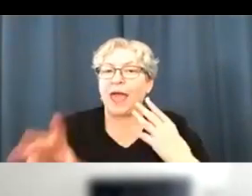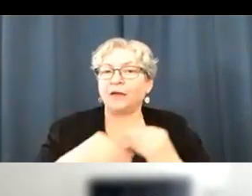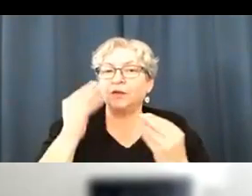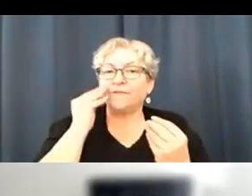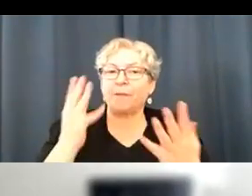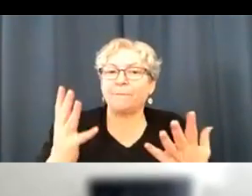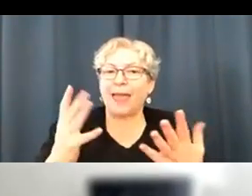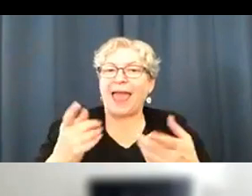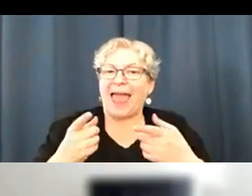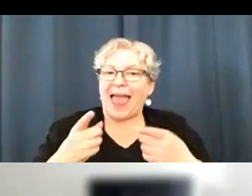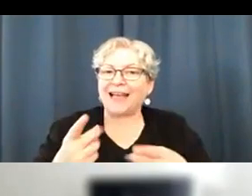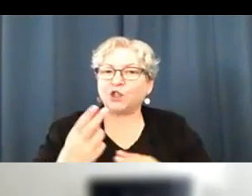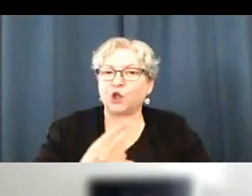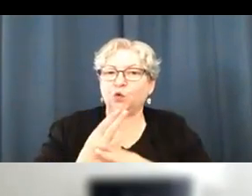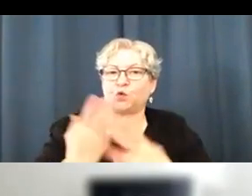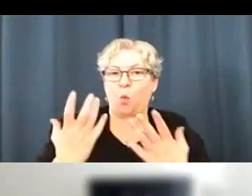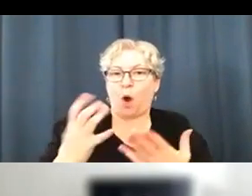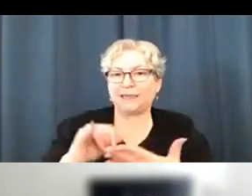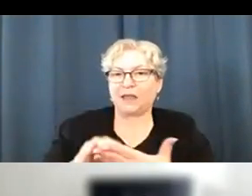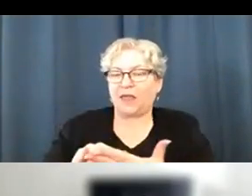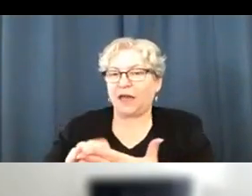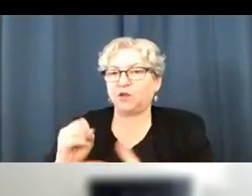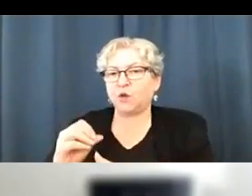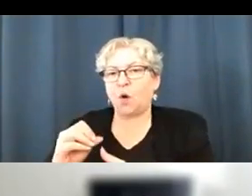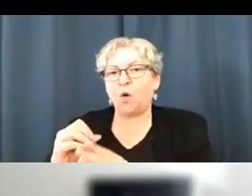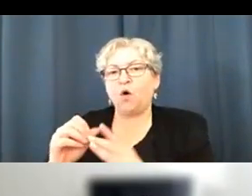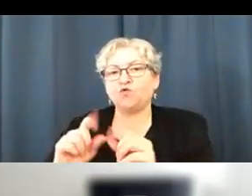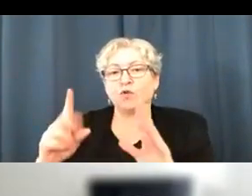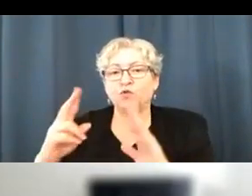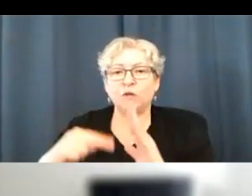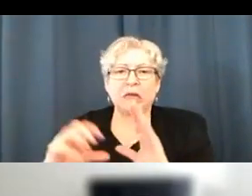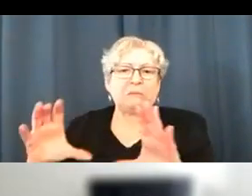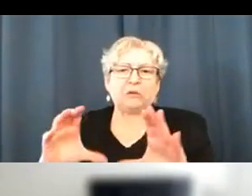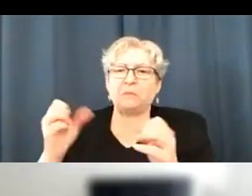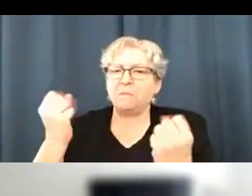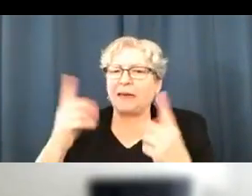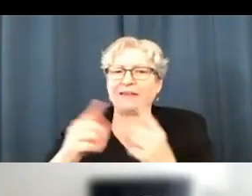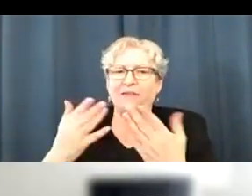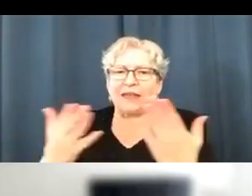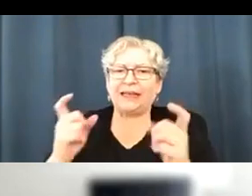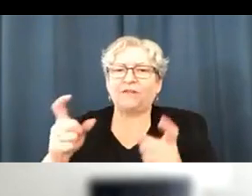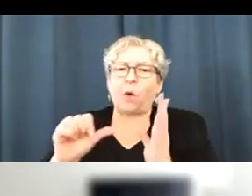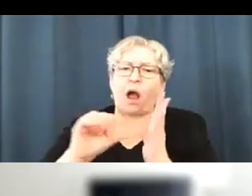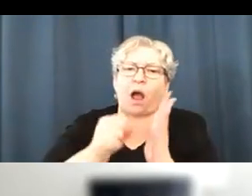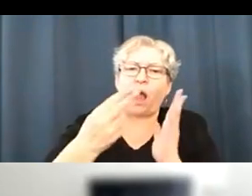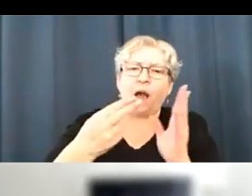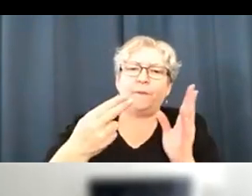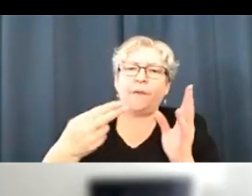as the user wants it. And so, the screen reader can do all kinds of stuff. It can provide highlights, it can provide more information,